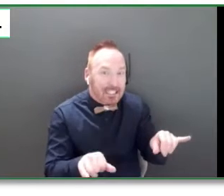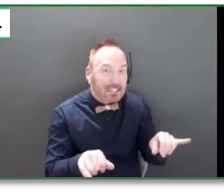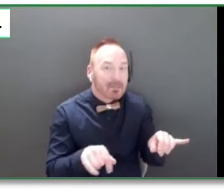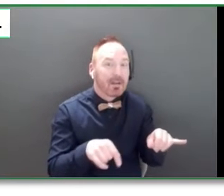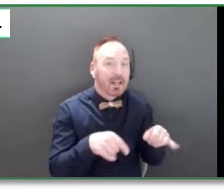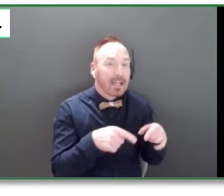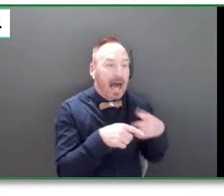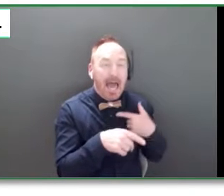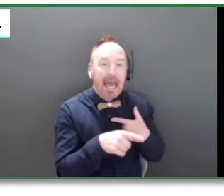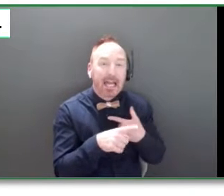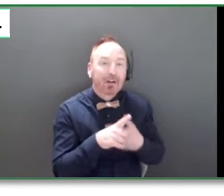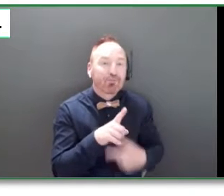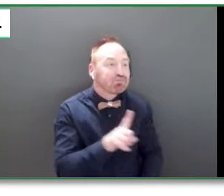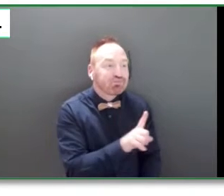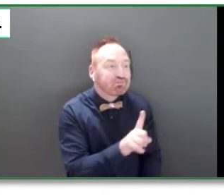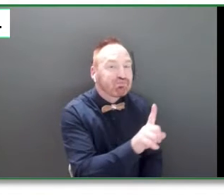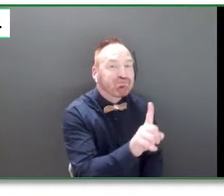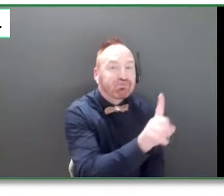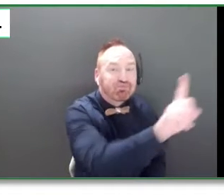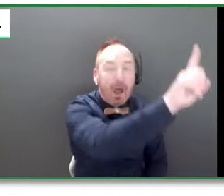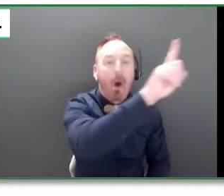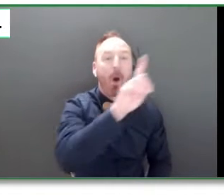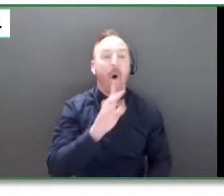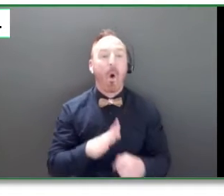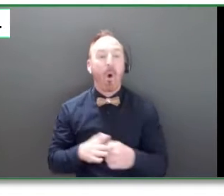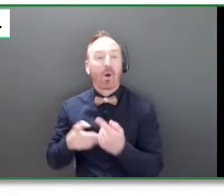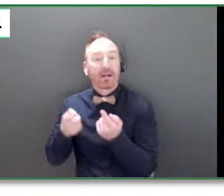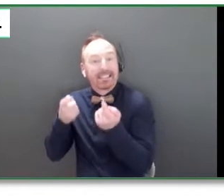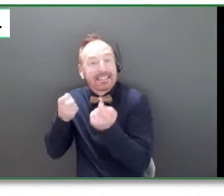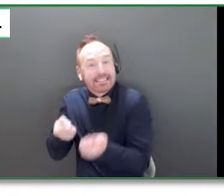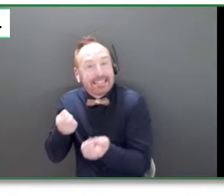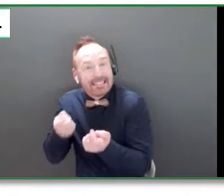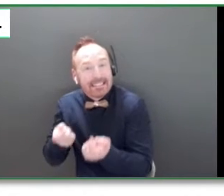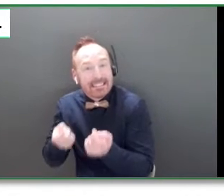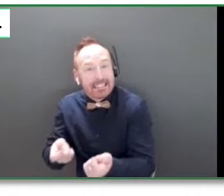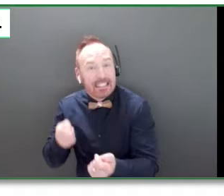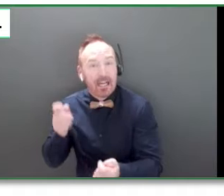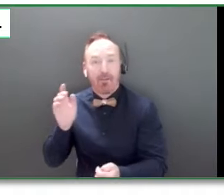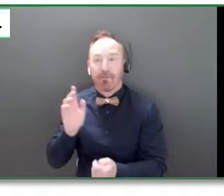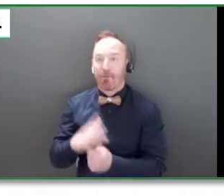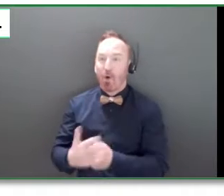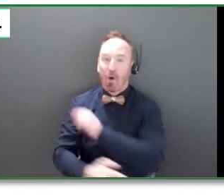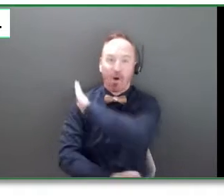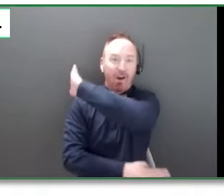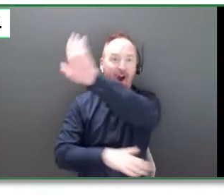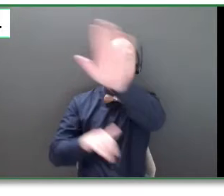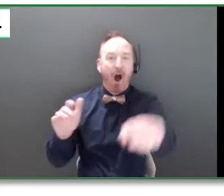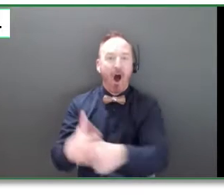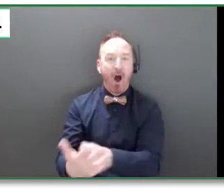catering to all abilities integrated into the same area.